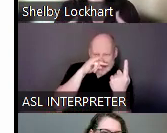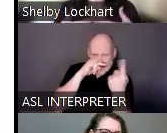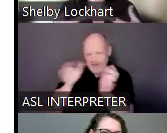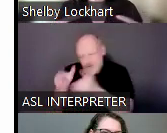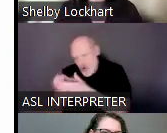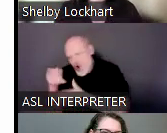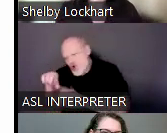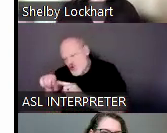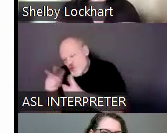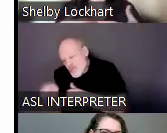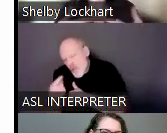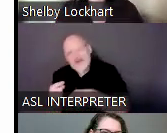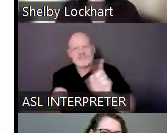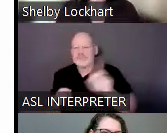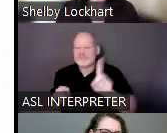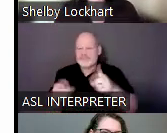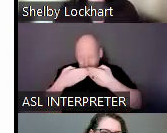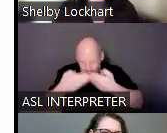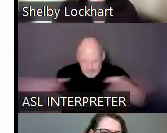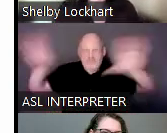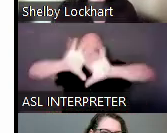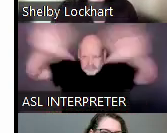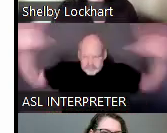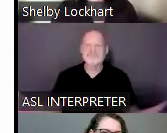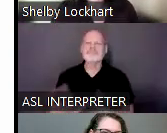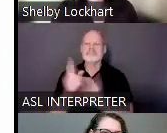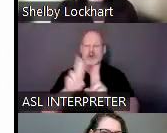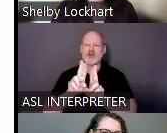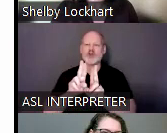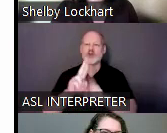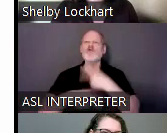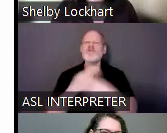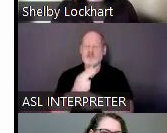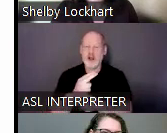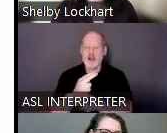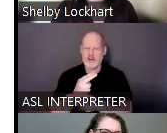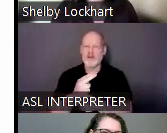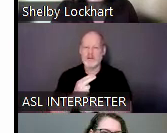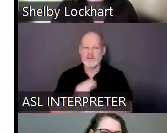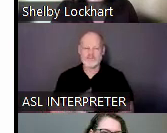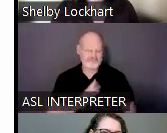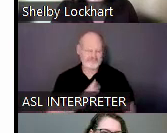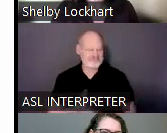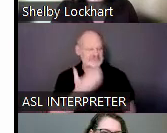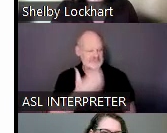is a universal thing that everybody gets access to. Thank you for sharing some of those great